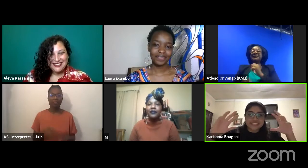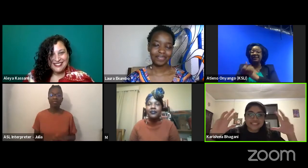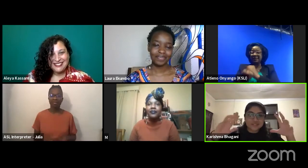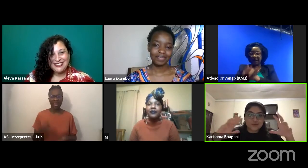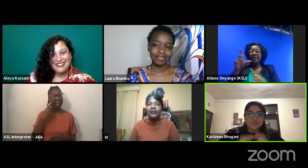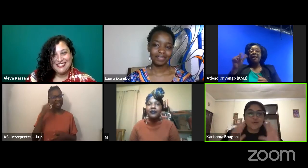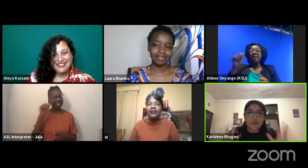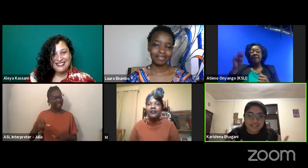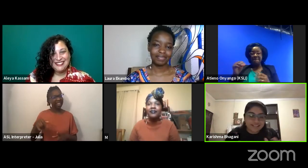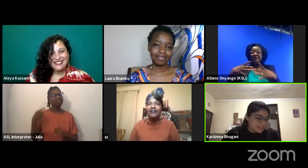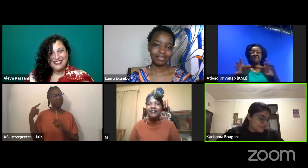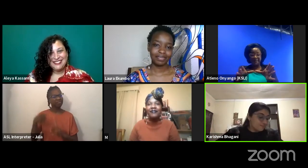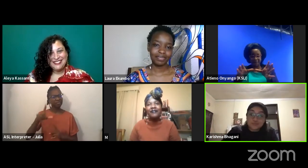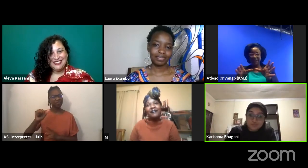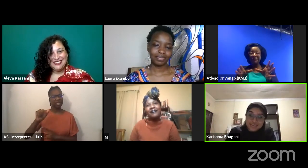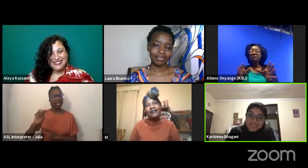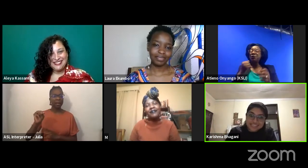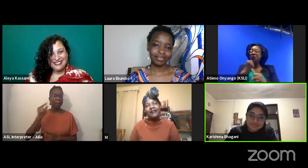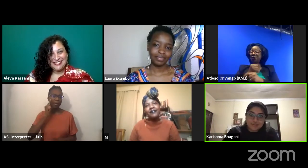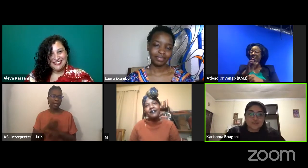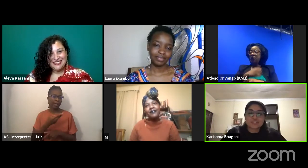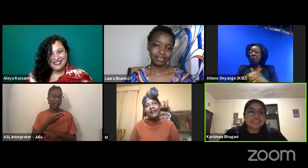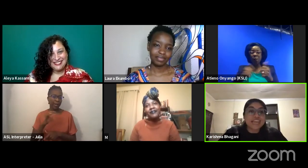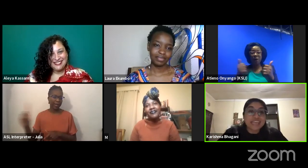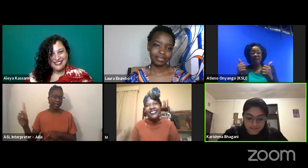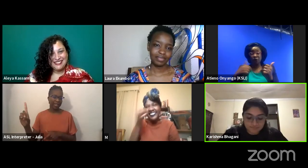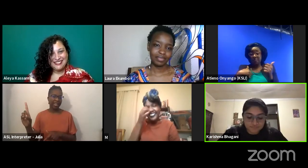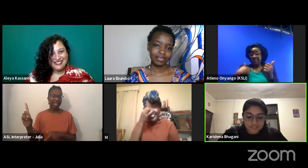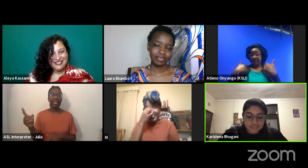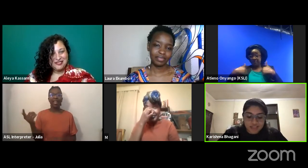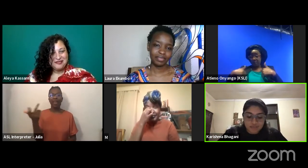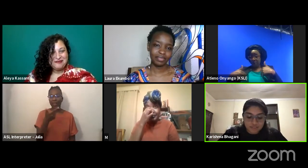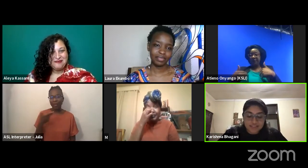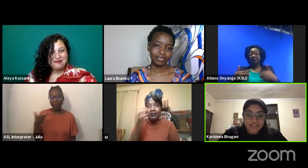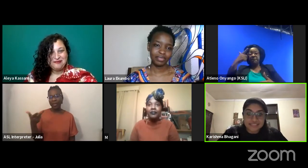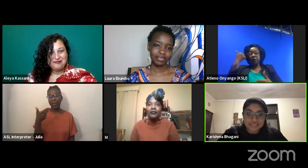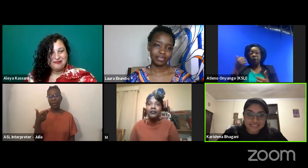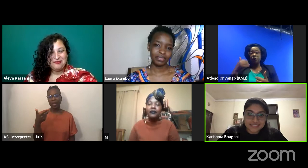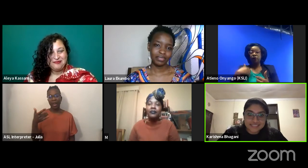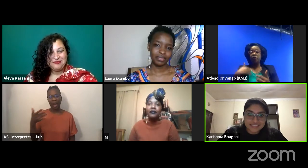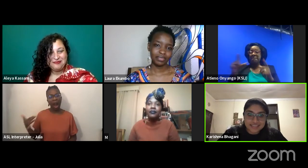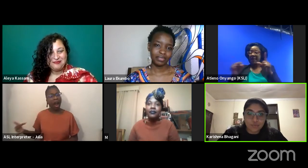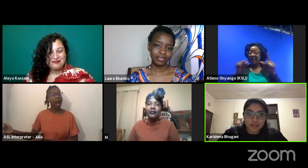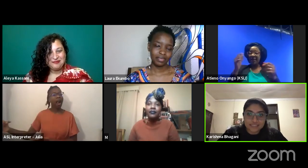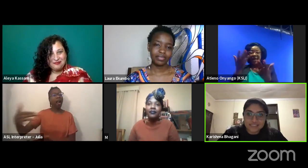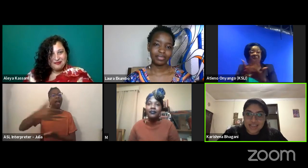the sisterhood so well to me at least, because you're just taking everything that exists in the world